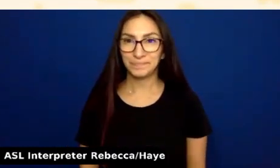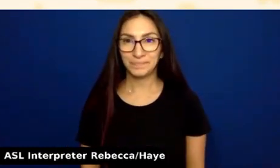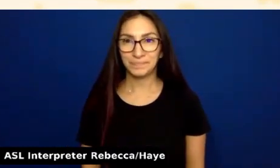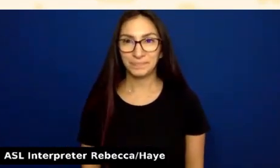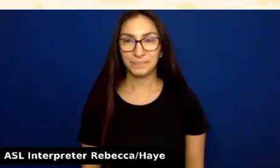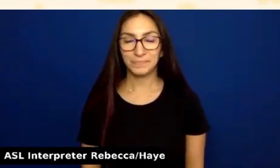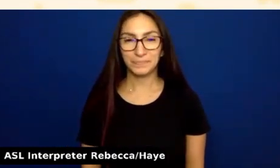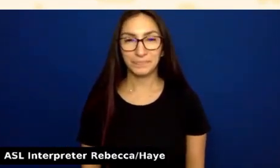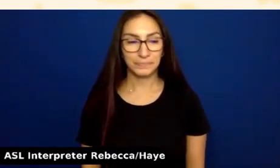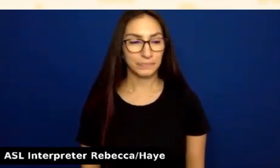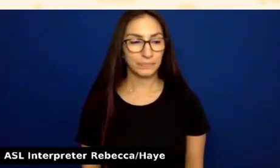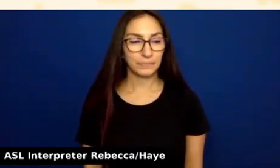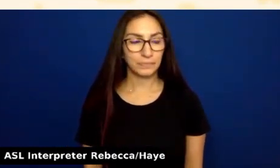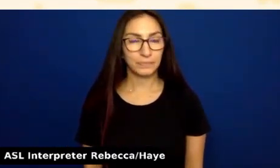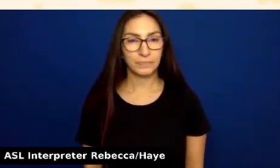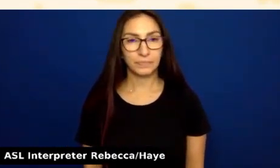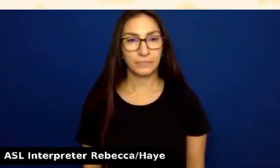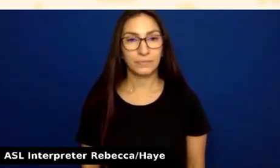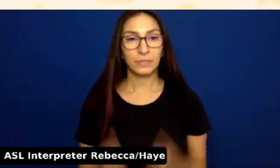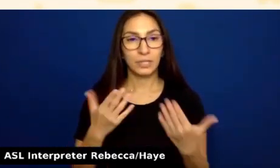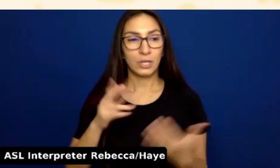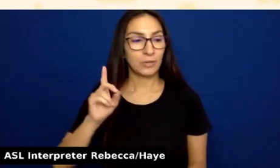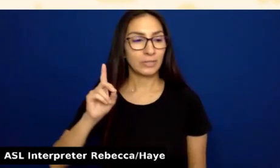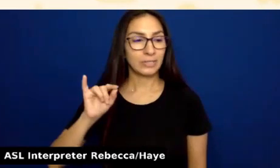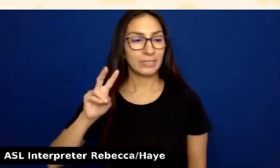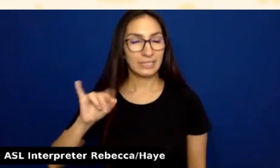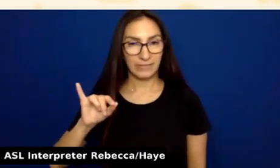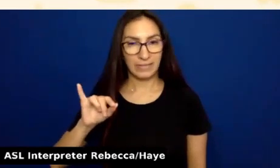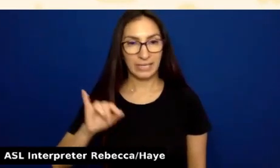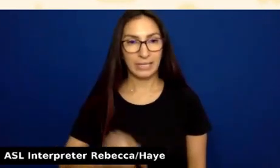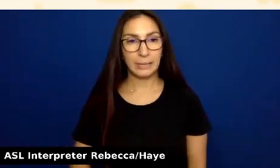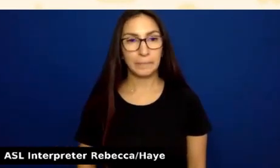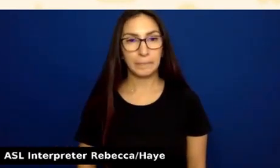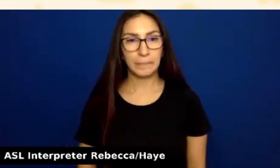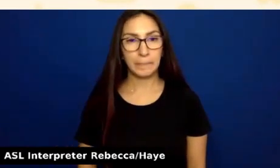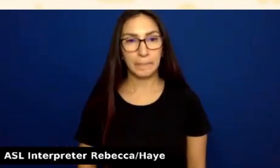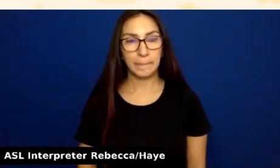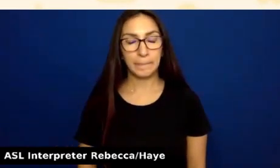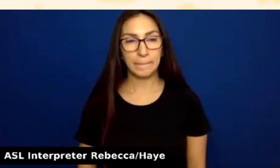Here on Divi, you can take a look, and it has labeled.